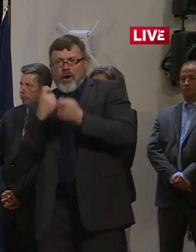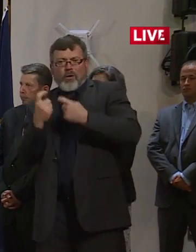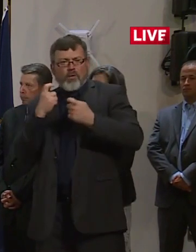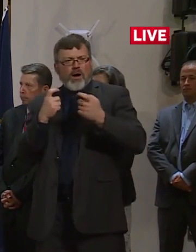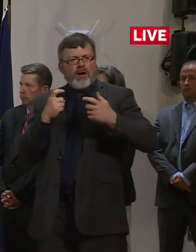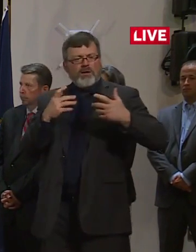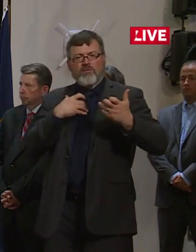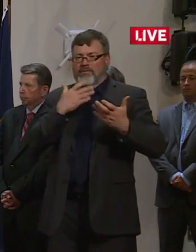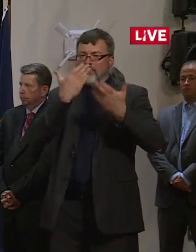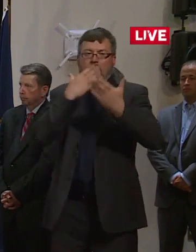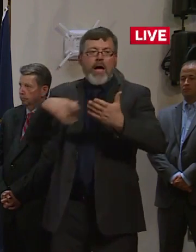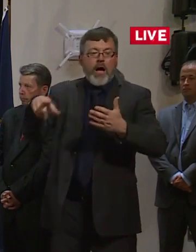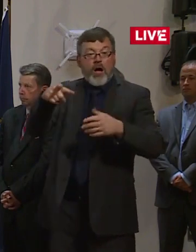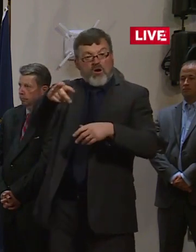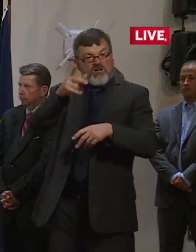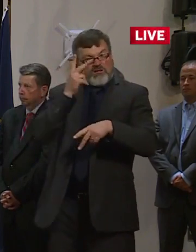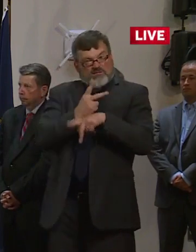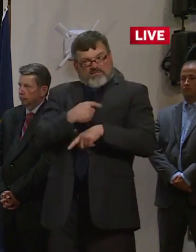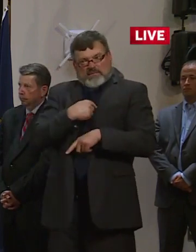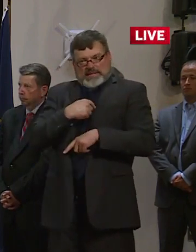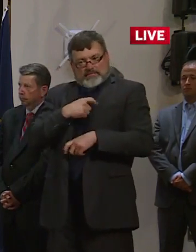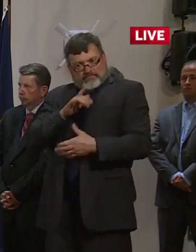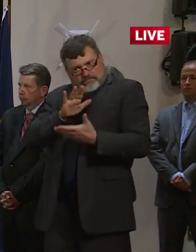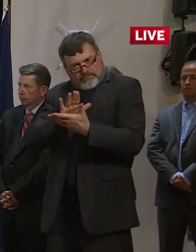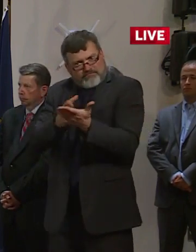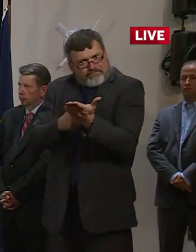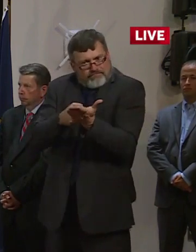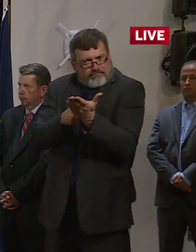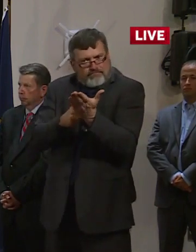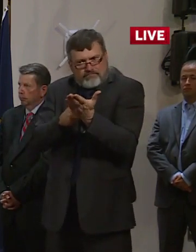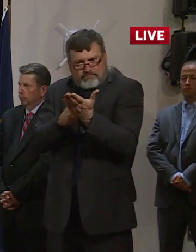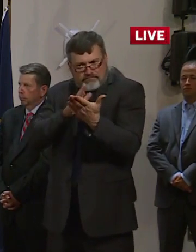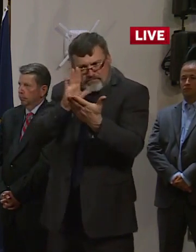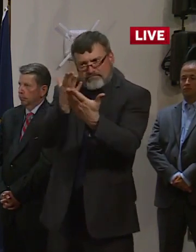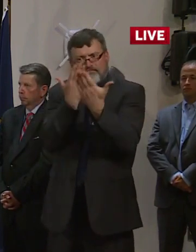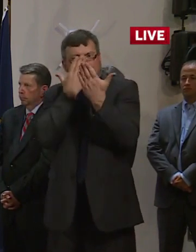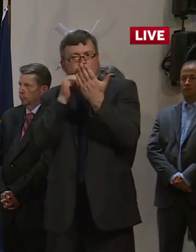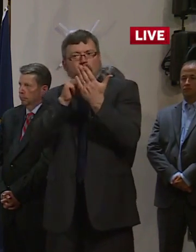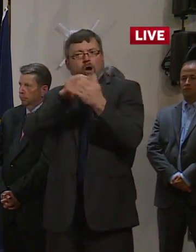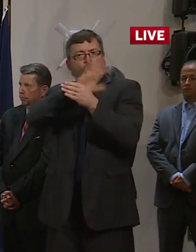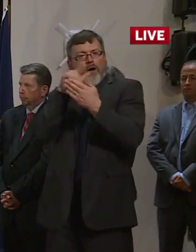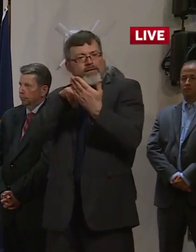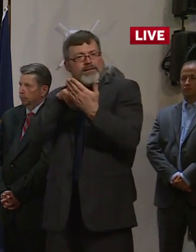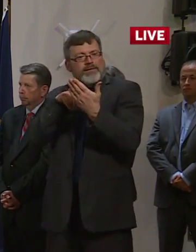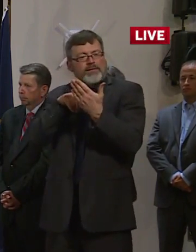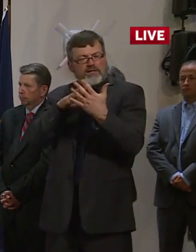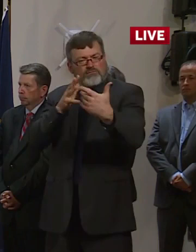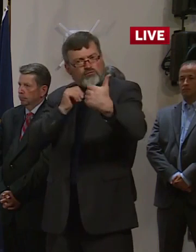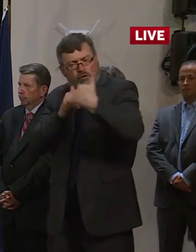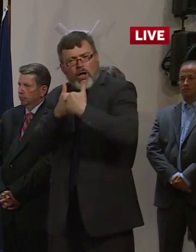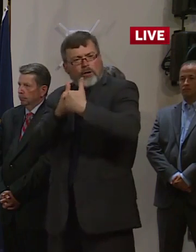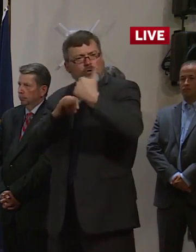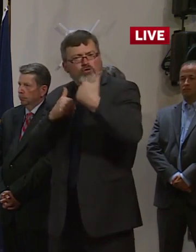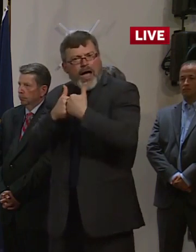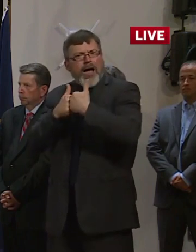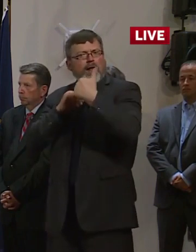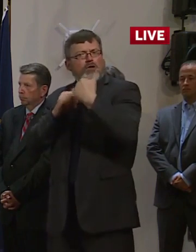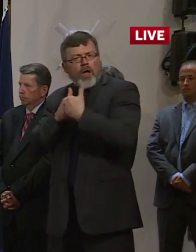ALL THE JOURNALISTS FROM ACROSS THE STATE WHO CALLED IN. YOU HAVE KEPT VERMONTERS INFORMED.